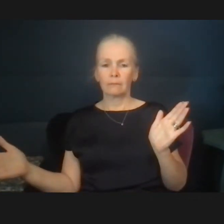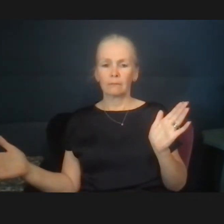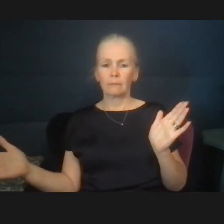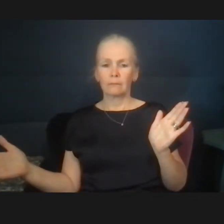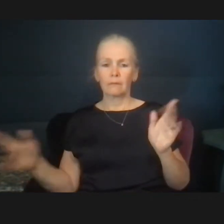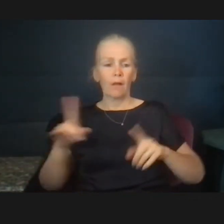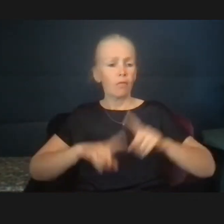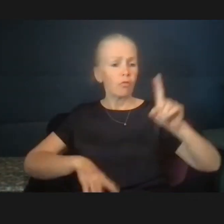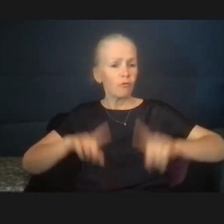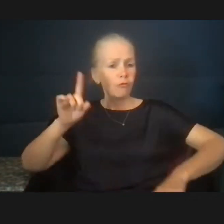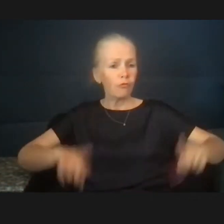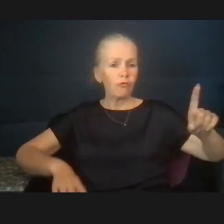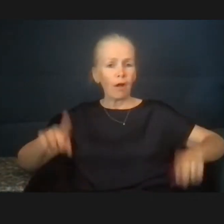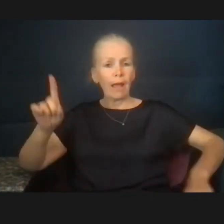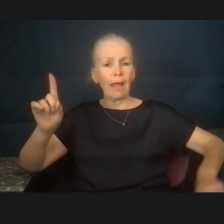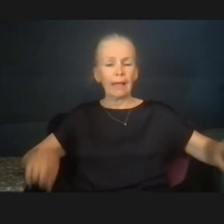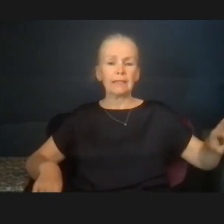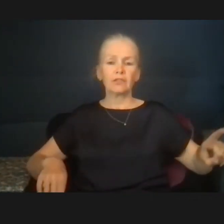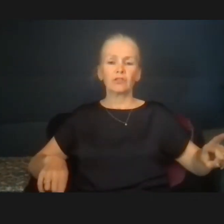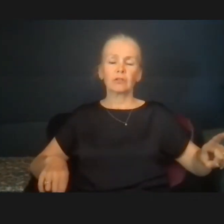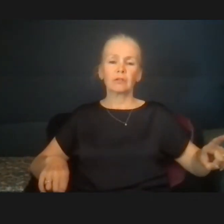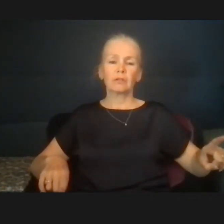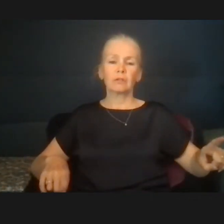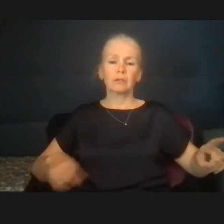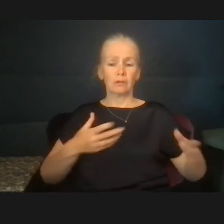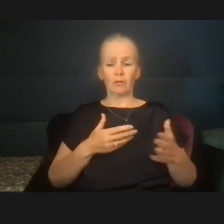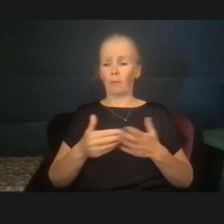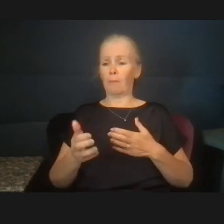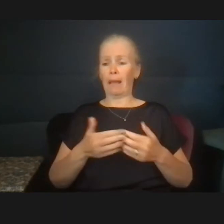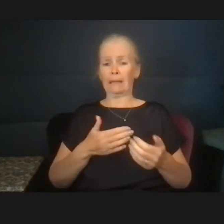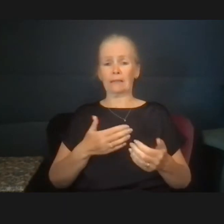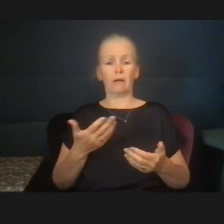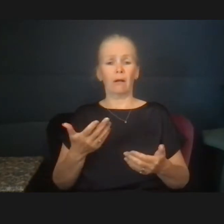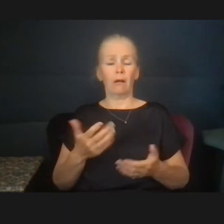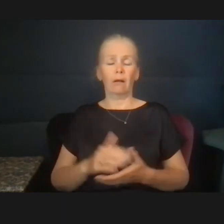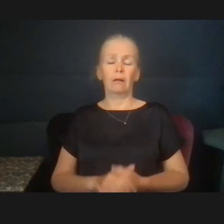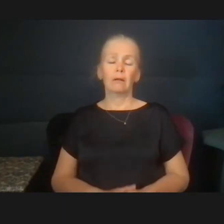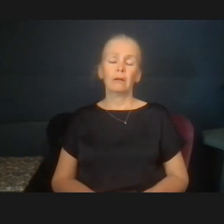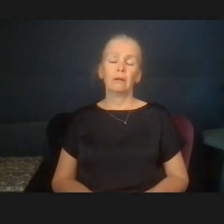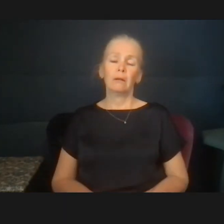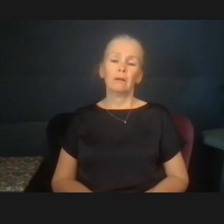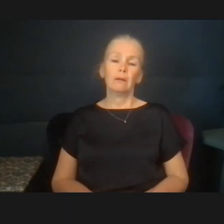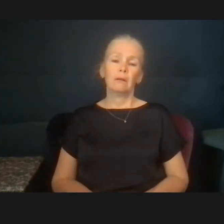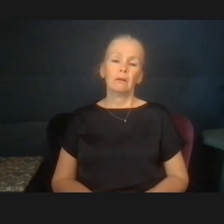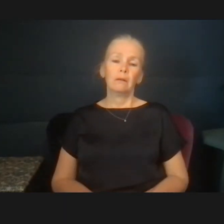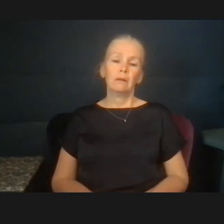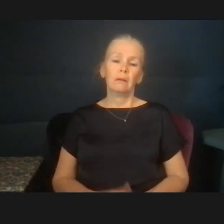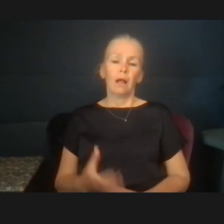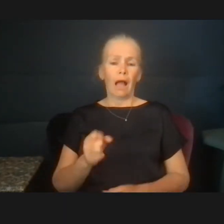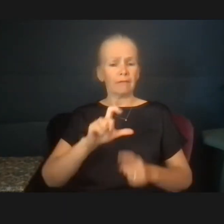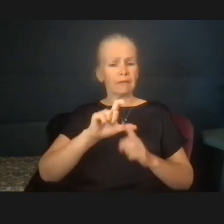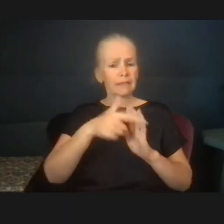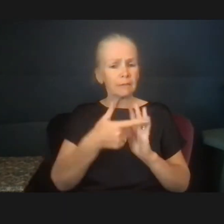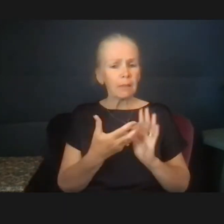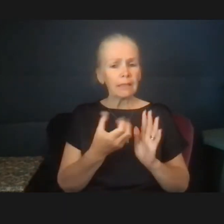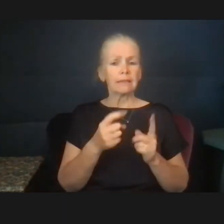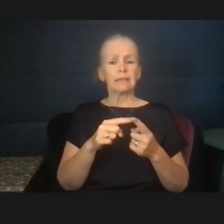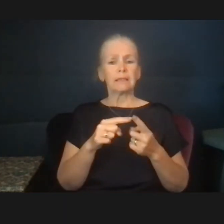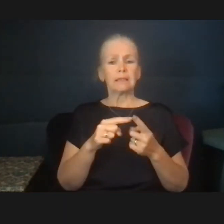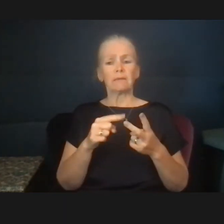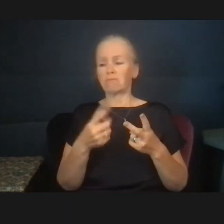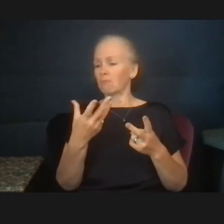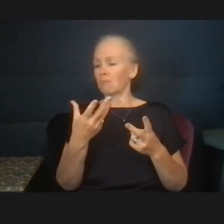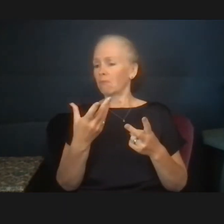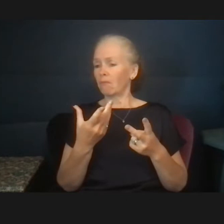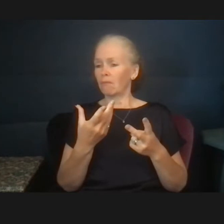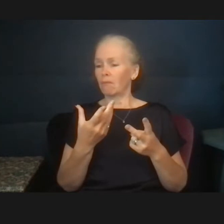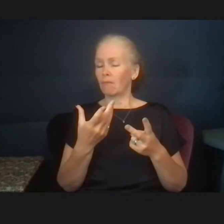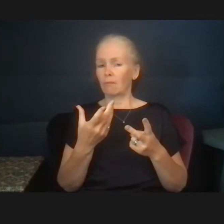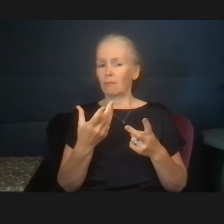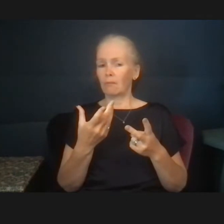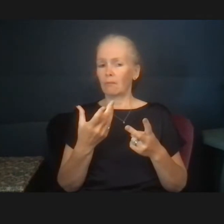range, regardless of whether you know you have a disability, whether you your, your race,